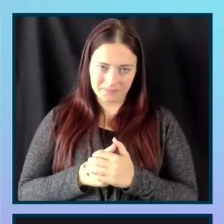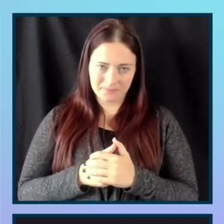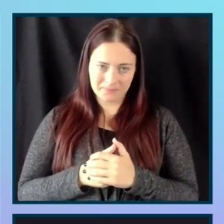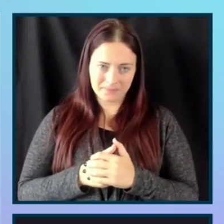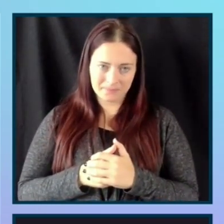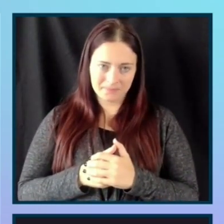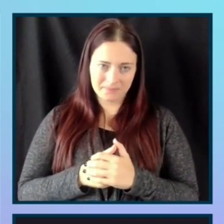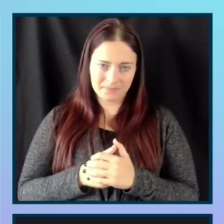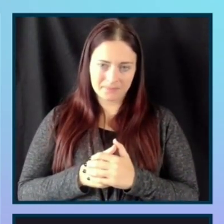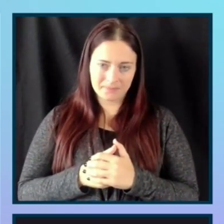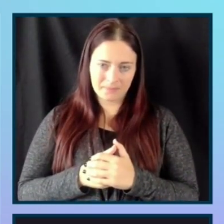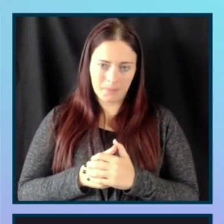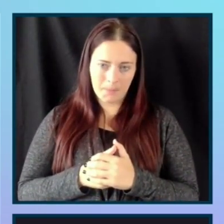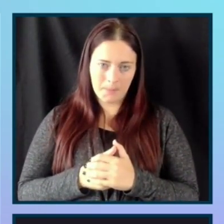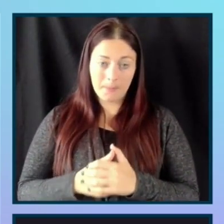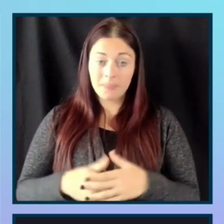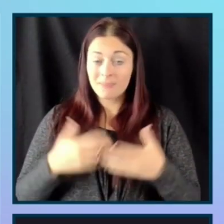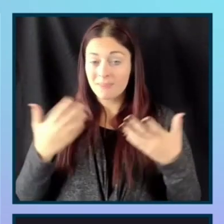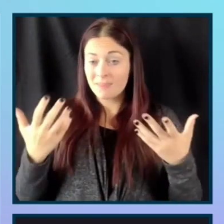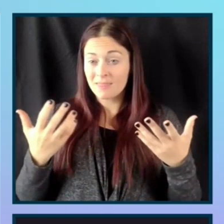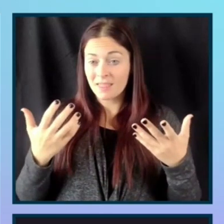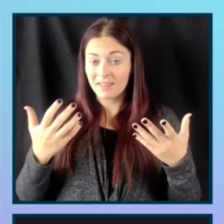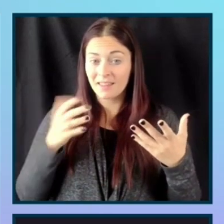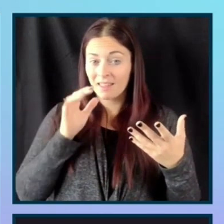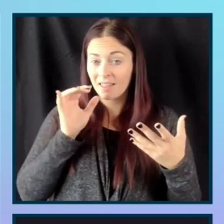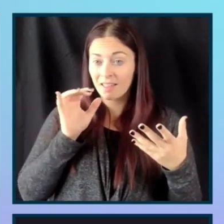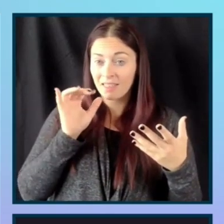And it's kind of tied into the fundamental